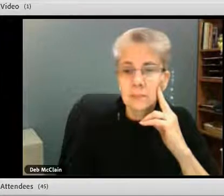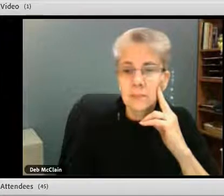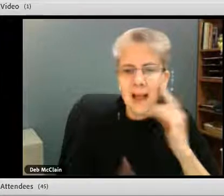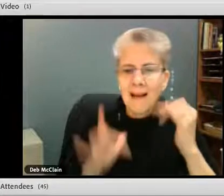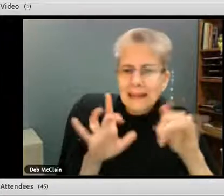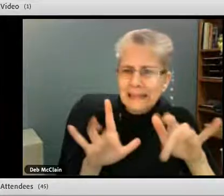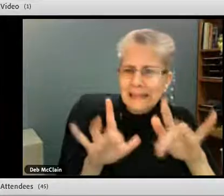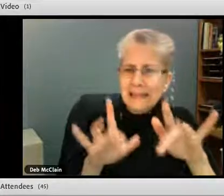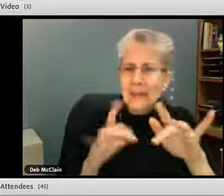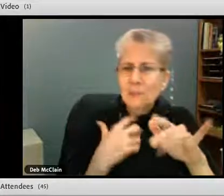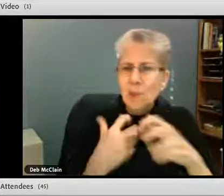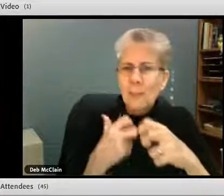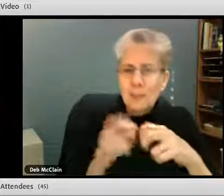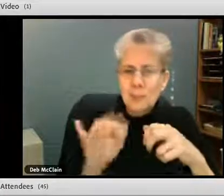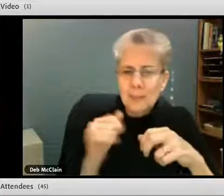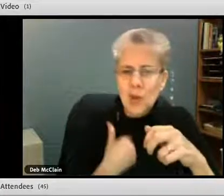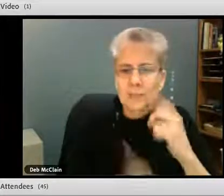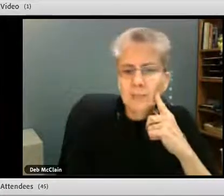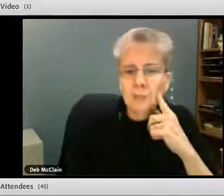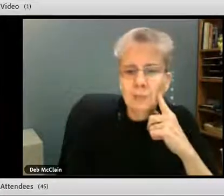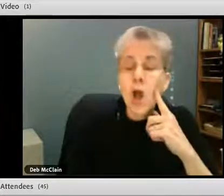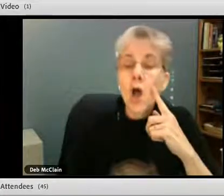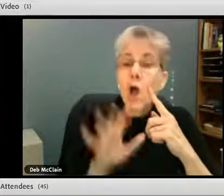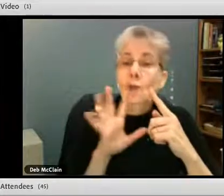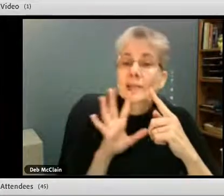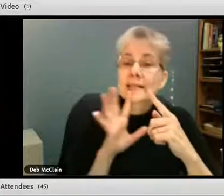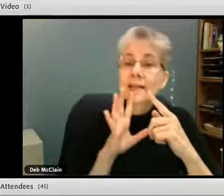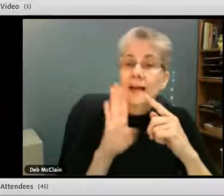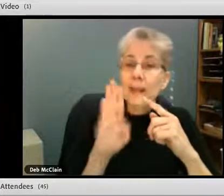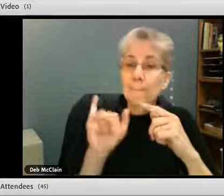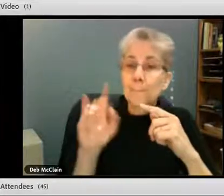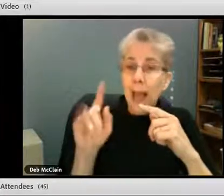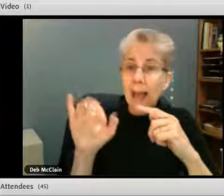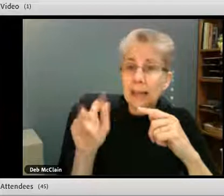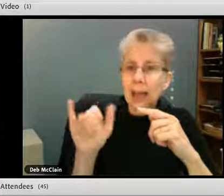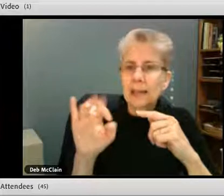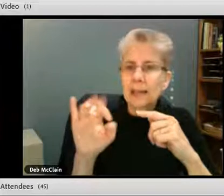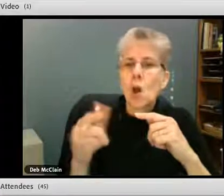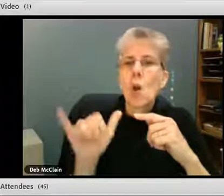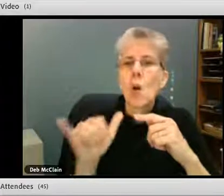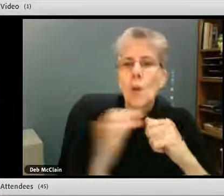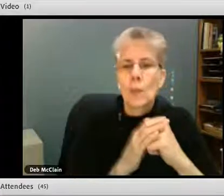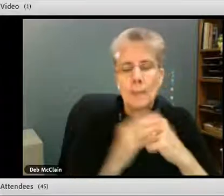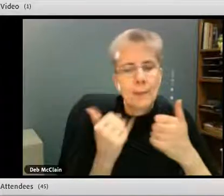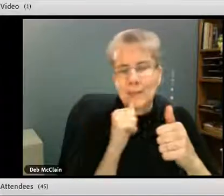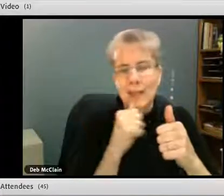Discuss back lighting. Okay, Margaret, I'm gonna try. I'm not the best photographer, but a back light is when the sun